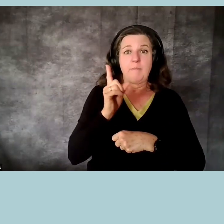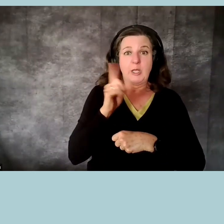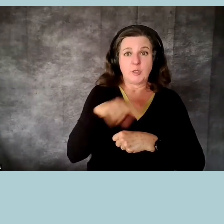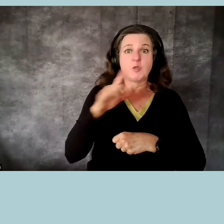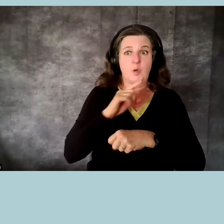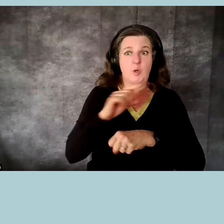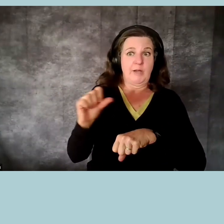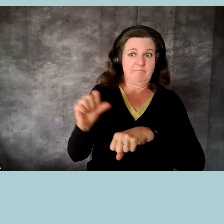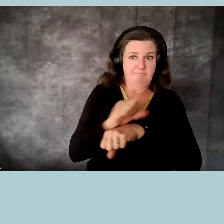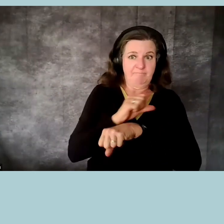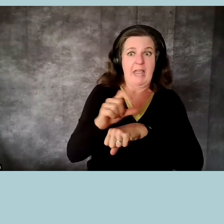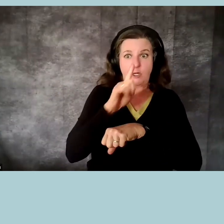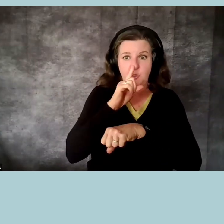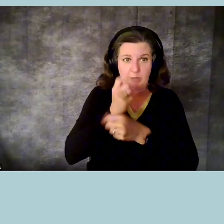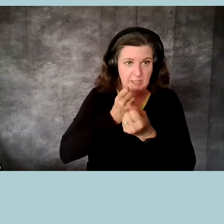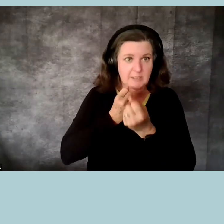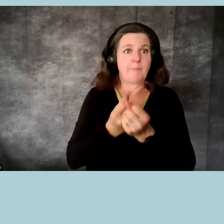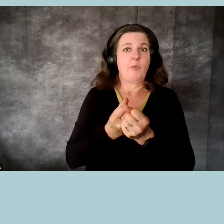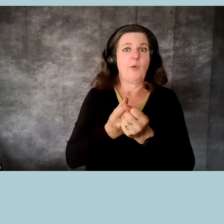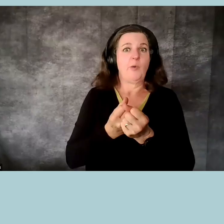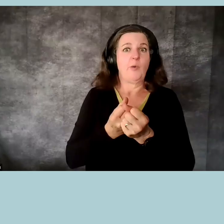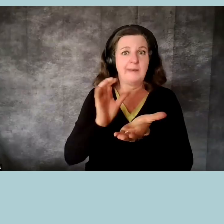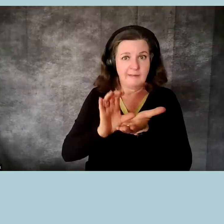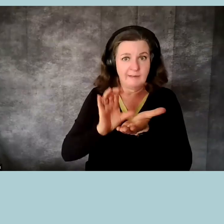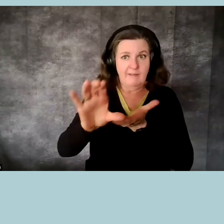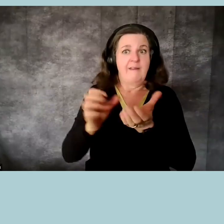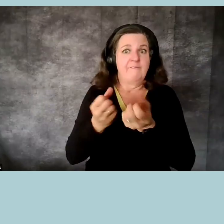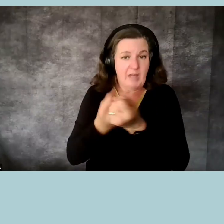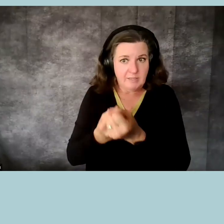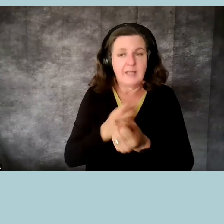and funded and that there's a plan for really carrying